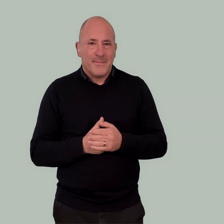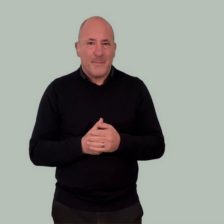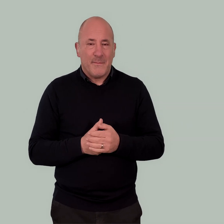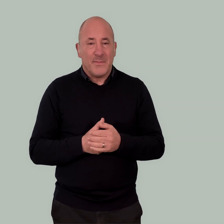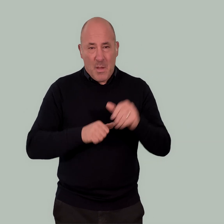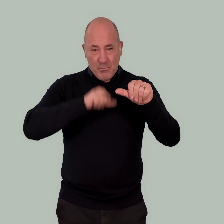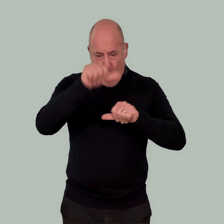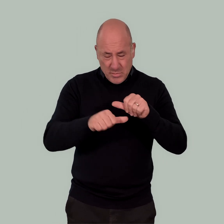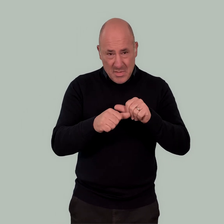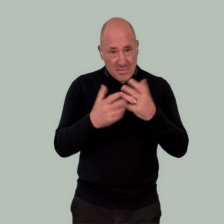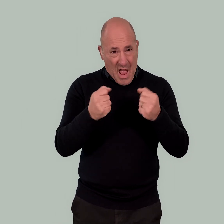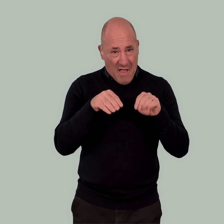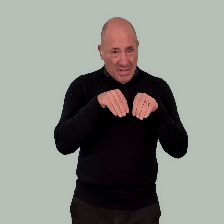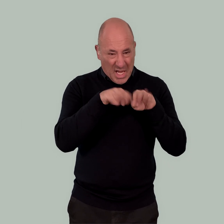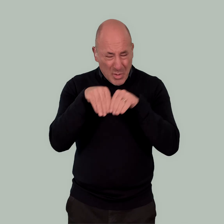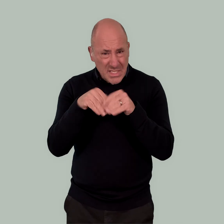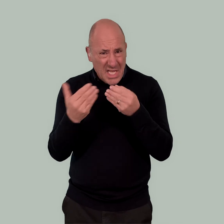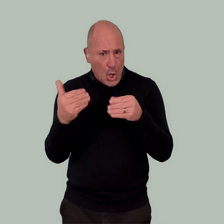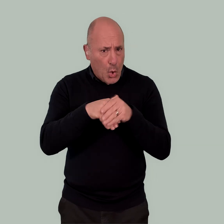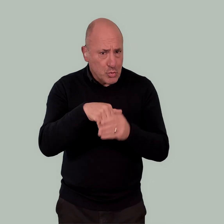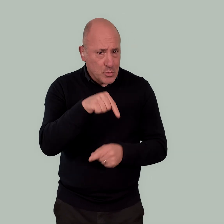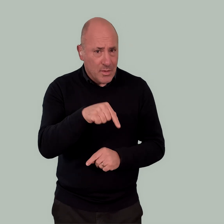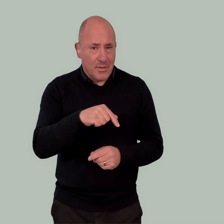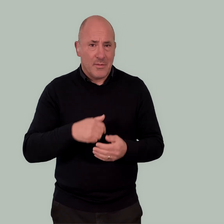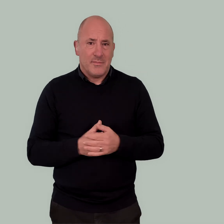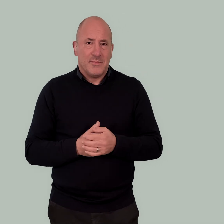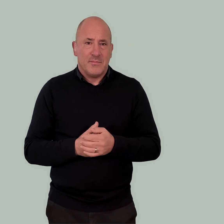Equity and inclusion in the process